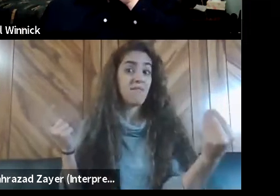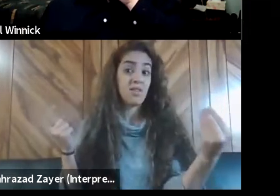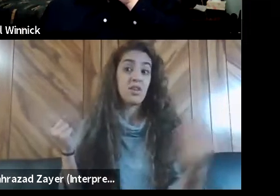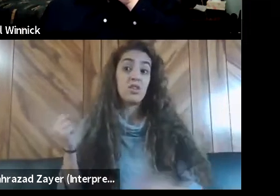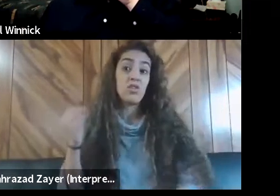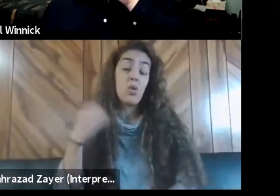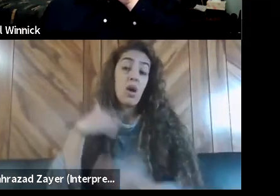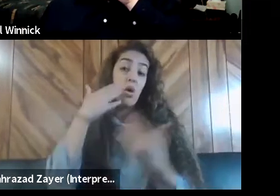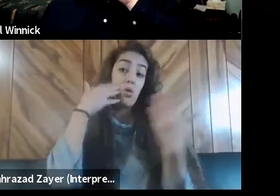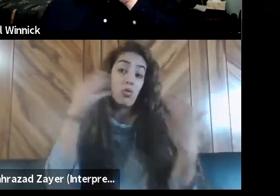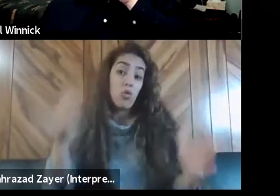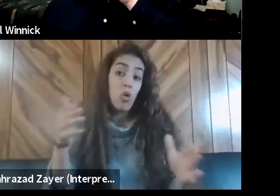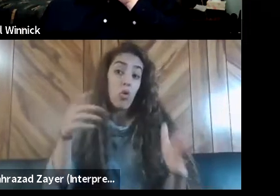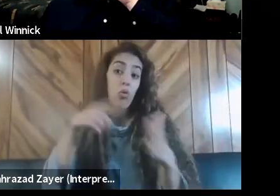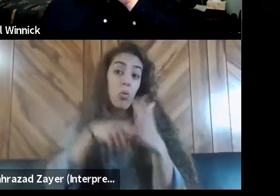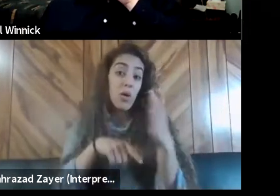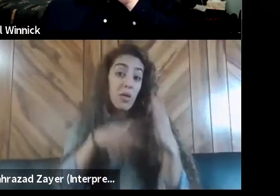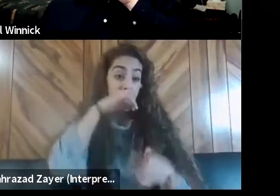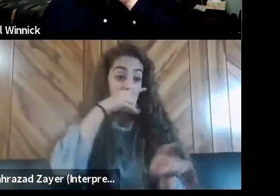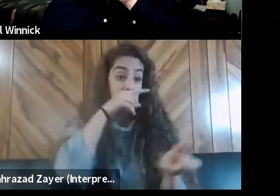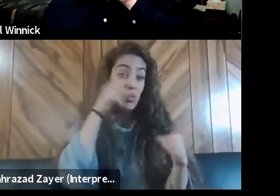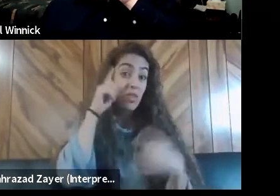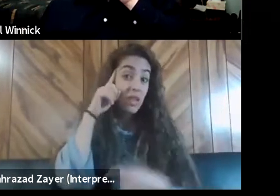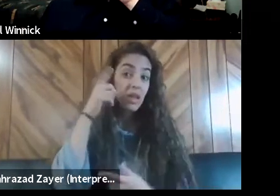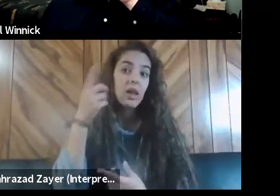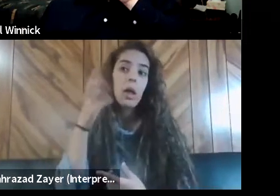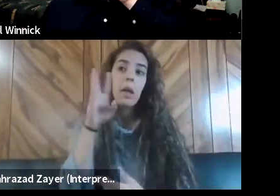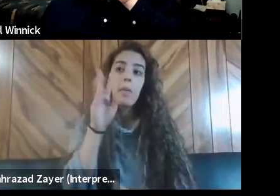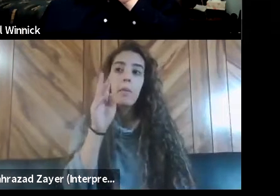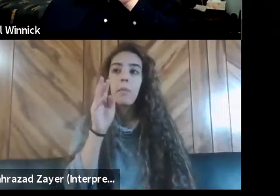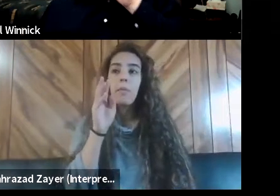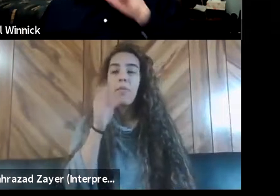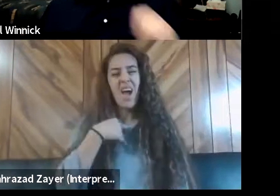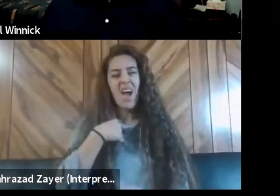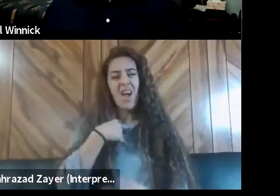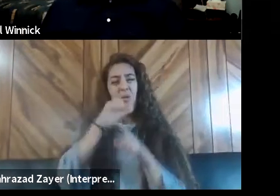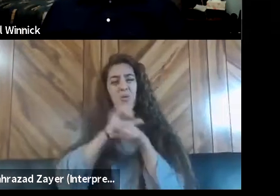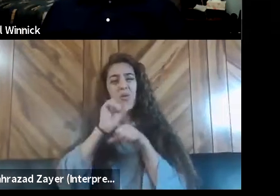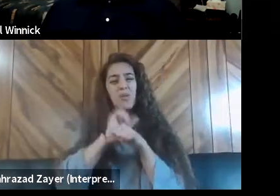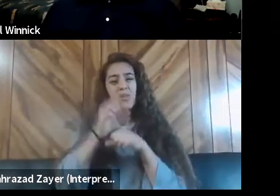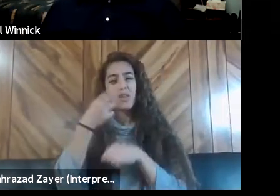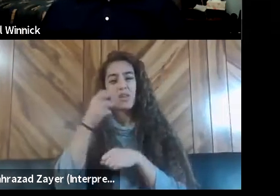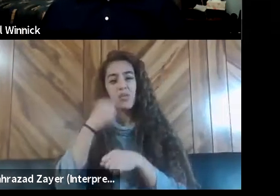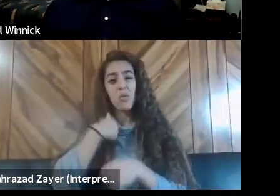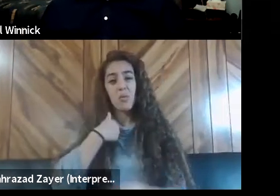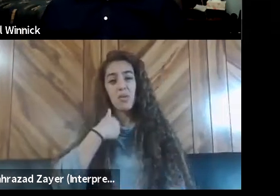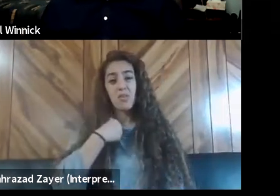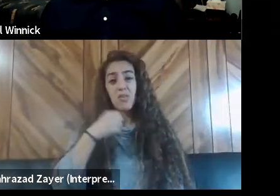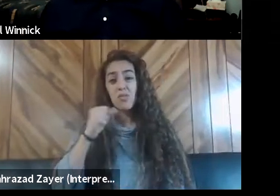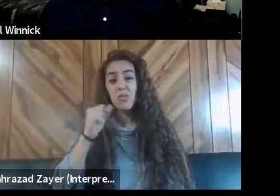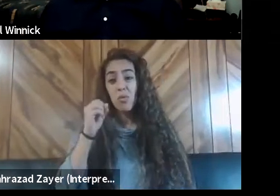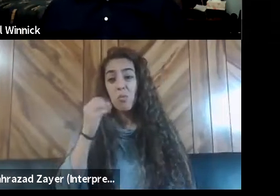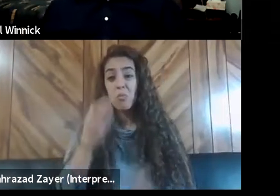you know, because I worked for many years. In a high school myself, I could say they just didn't think about it. They